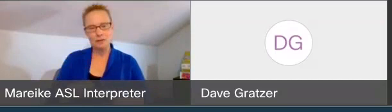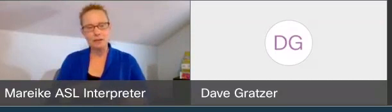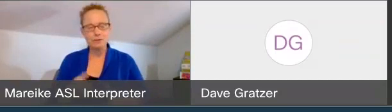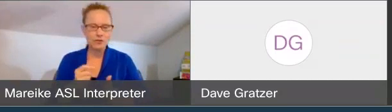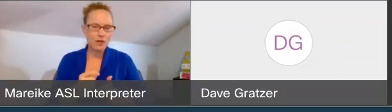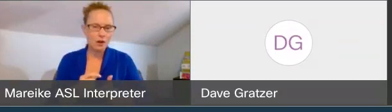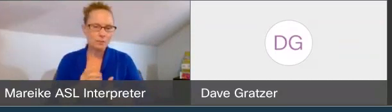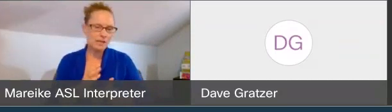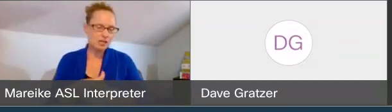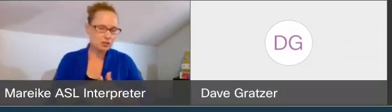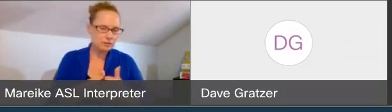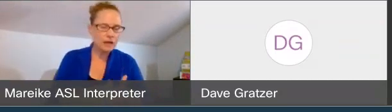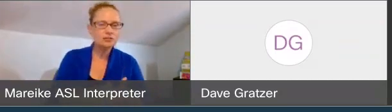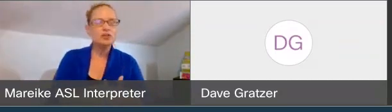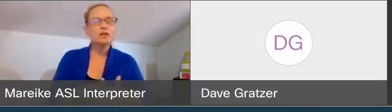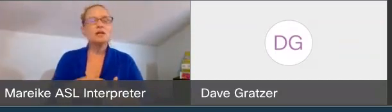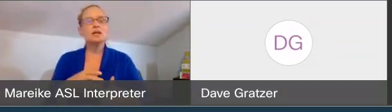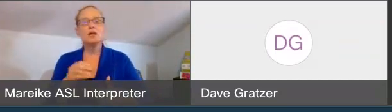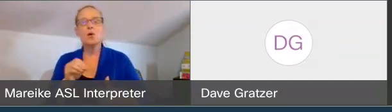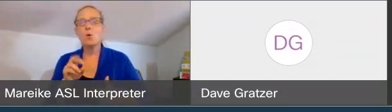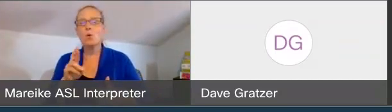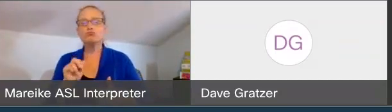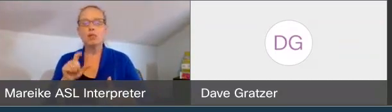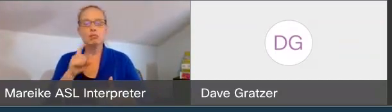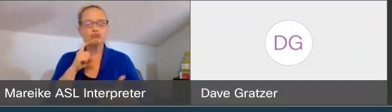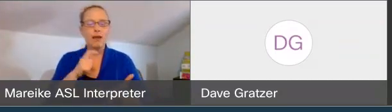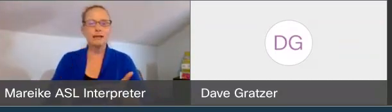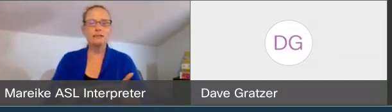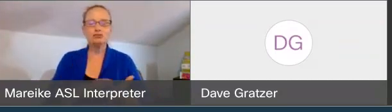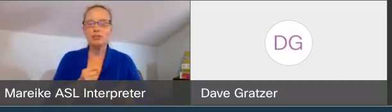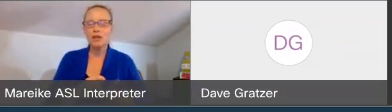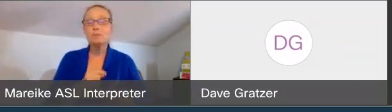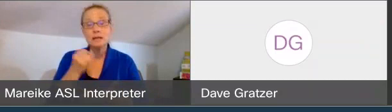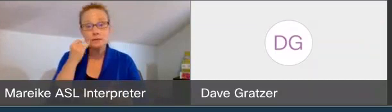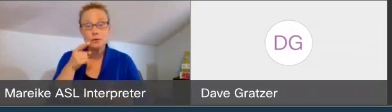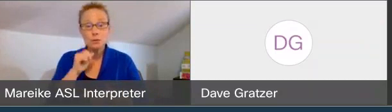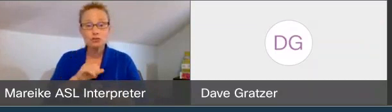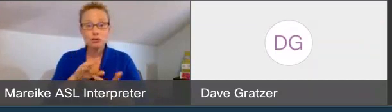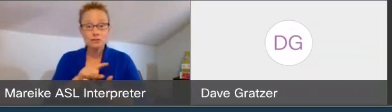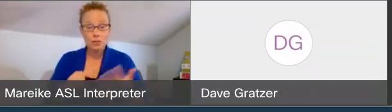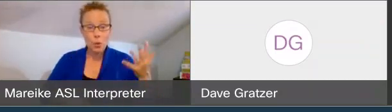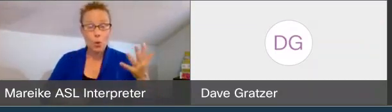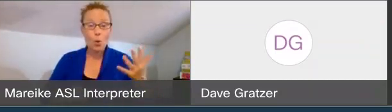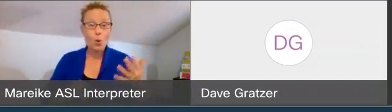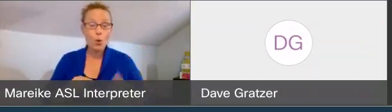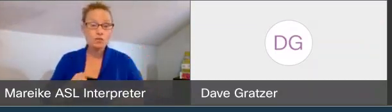moral recognition therapy. So if you're going to address those criminogenic risks,